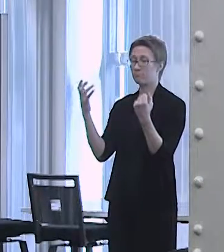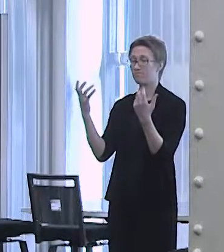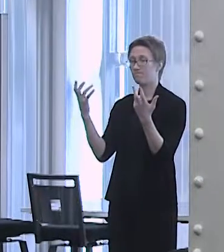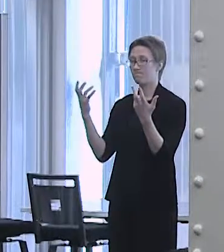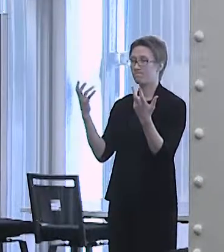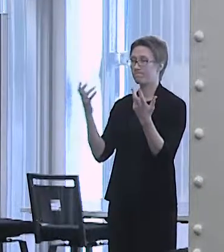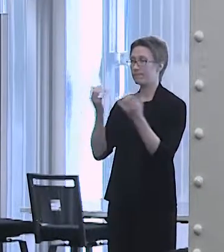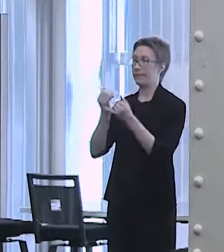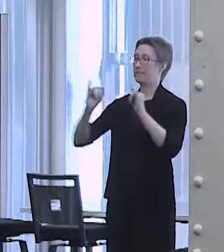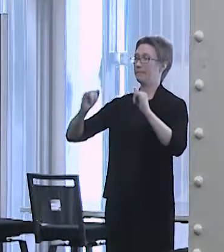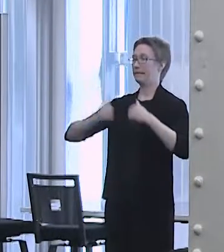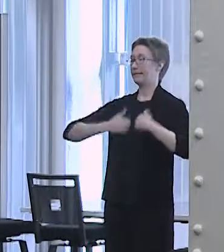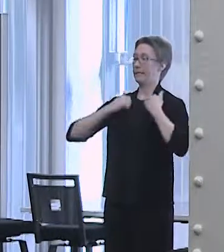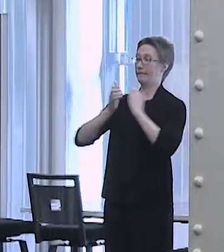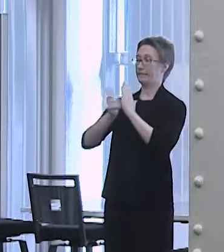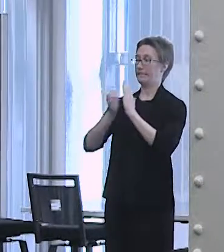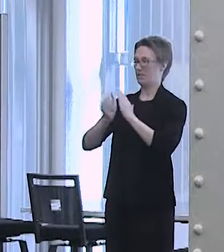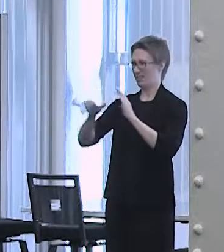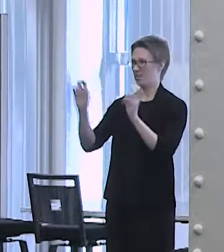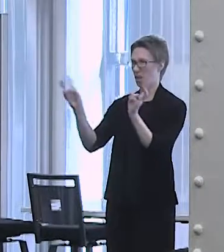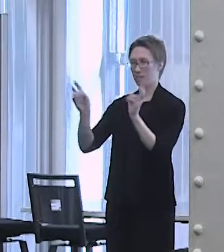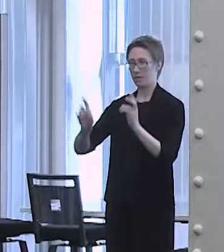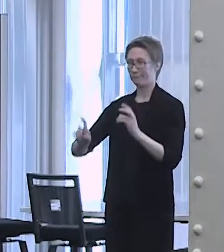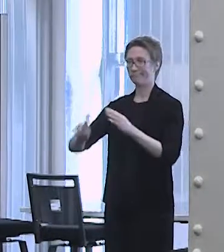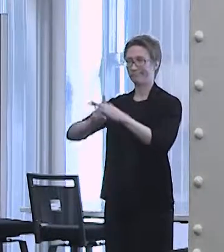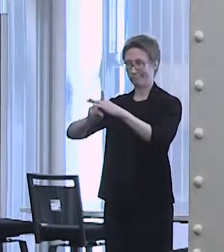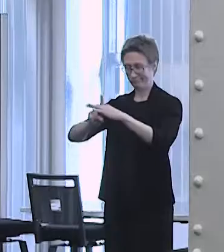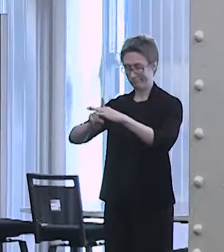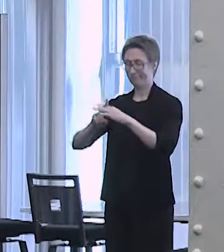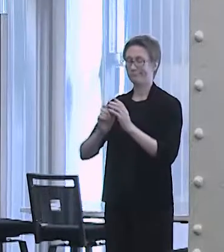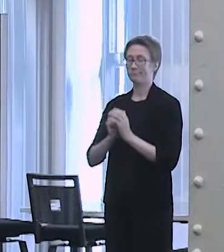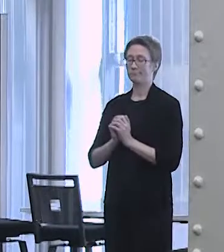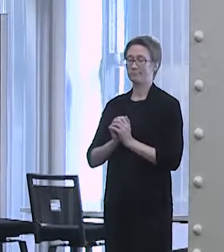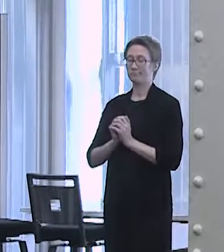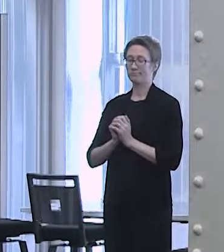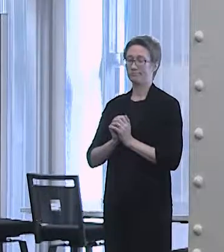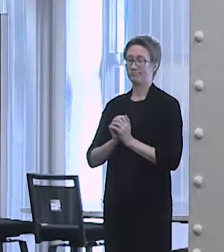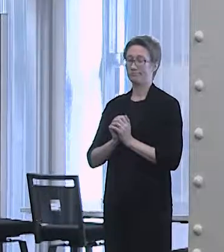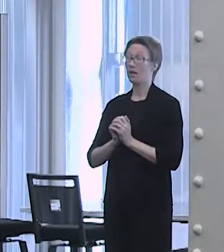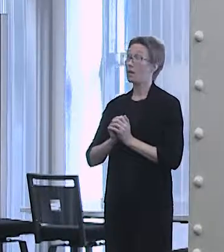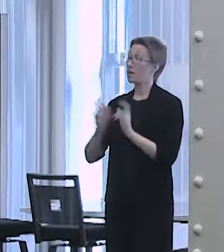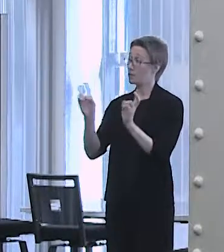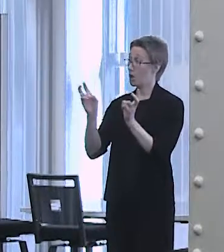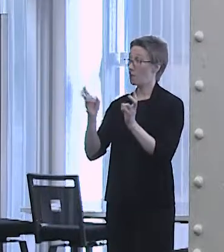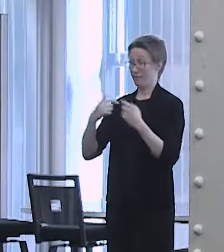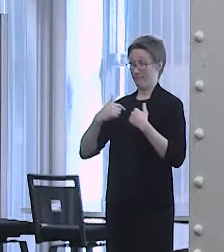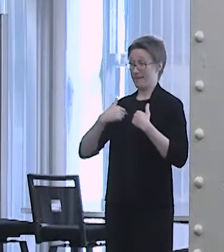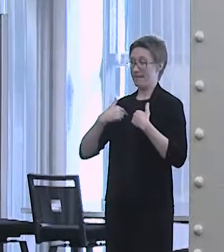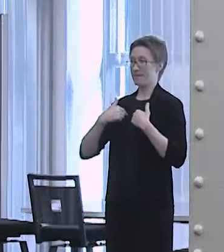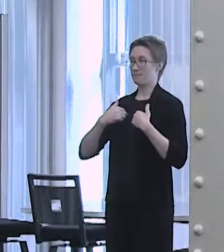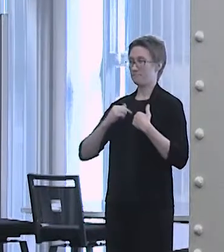Independent living skills had come up. And the topic of me being trans came up, and the first thing I was told was,